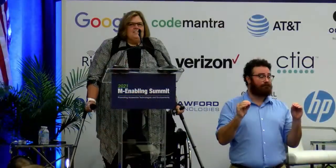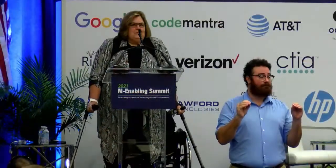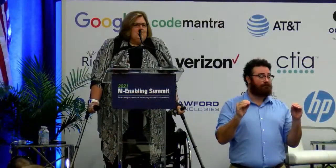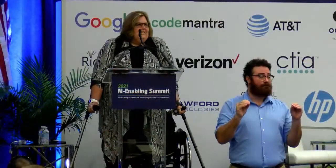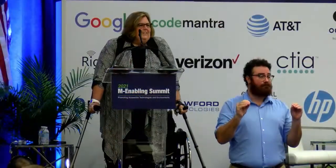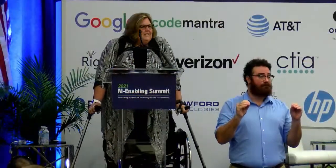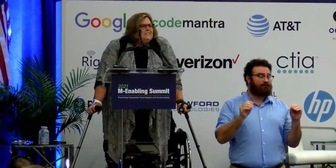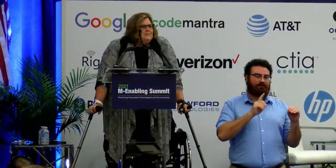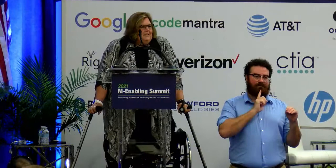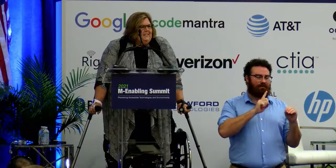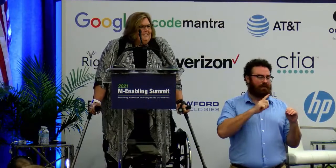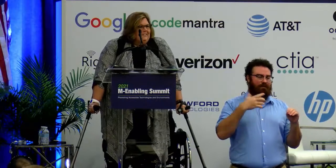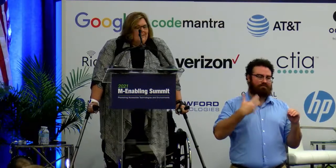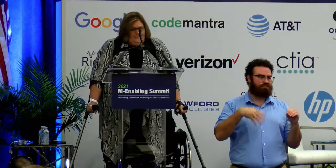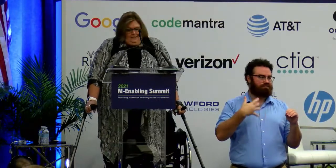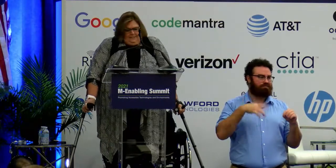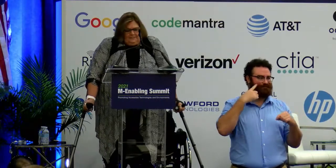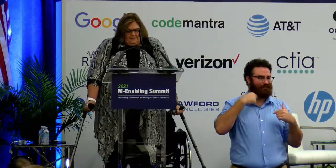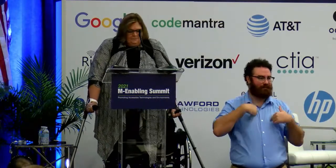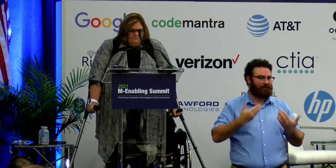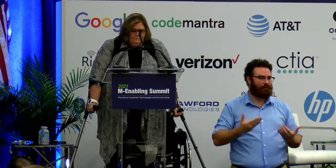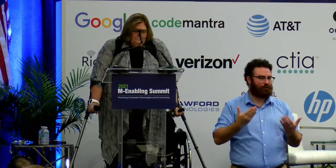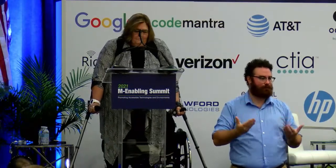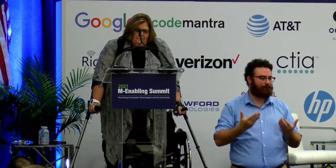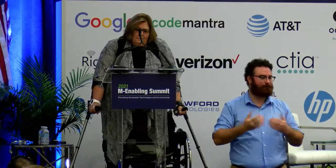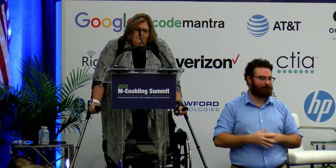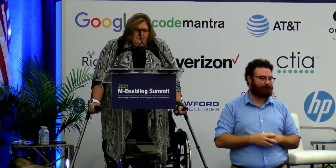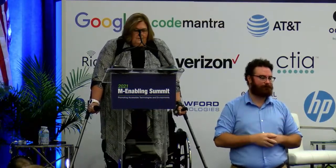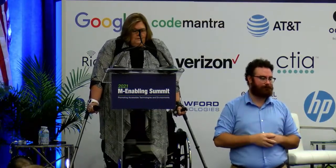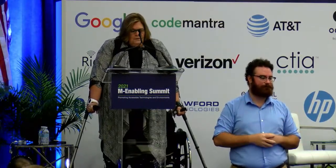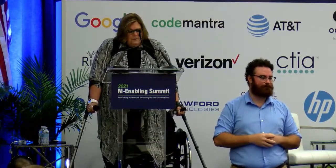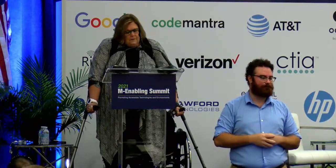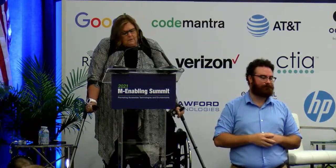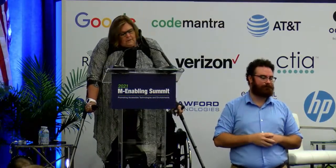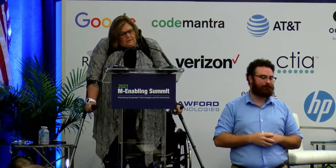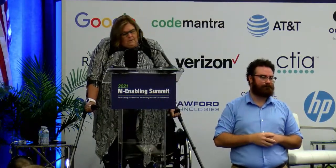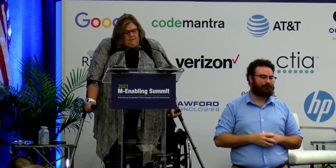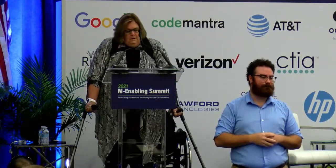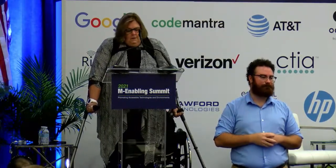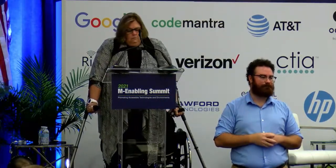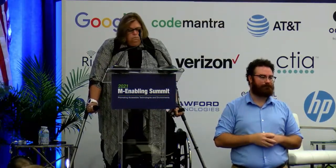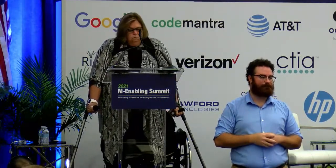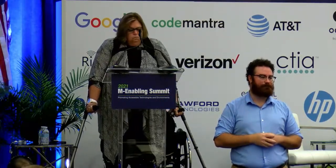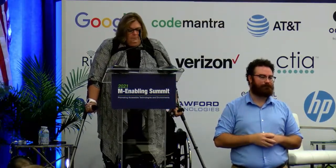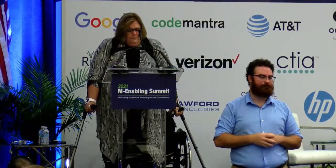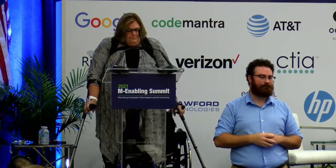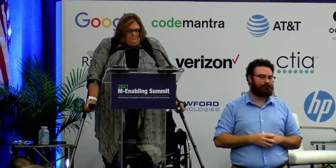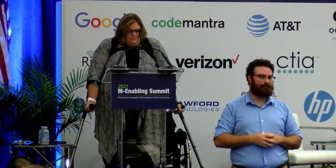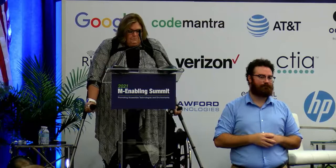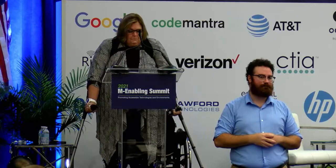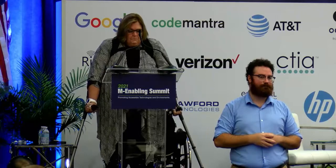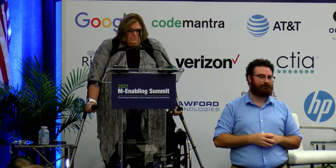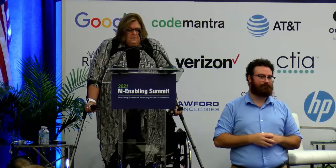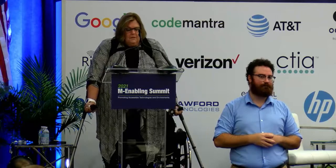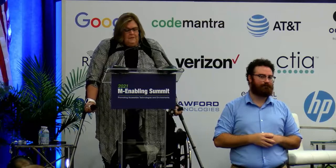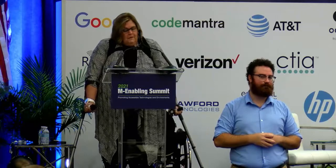It's surreal to be here.